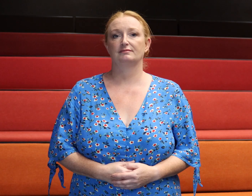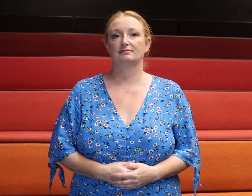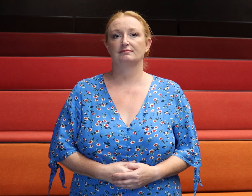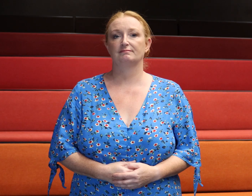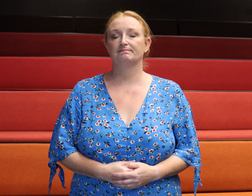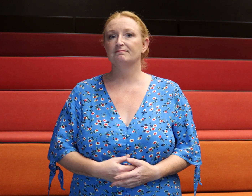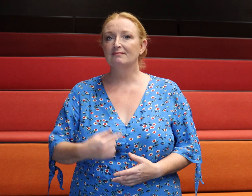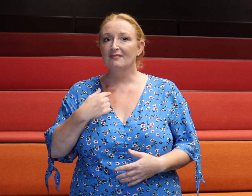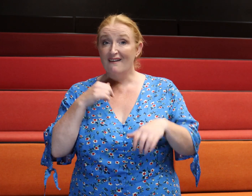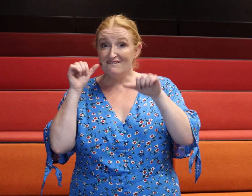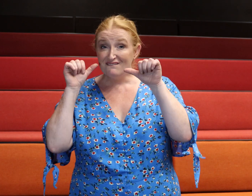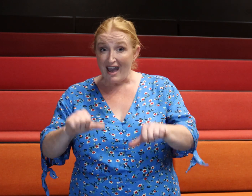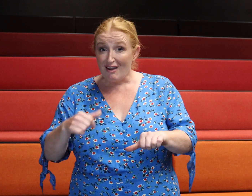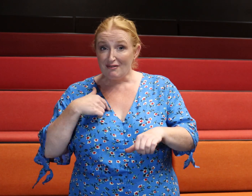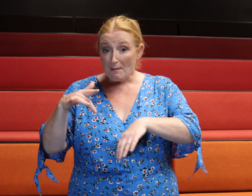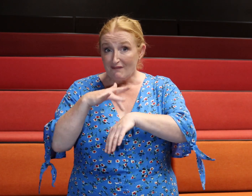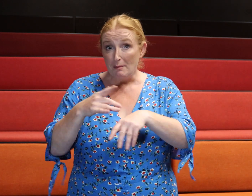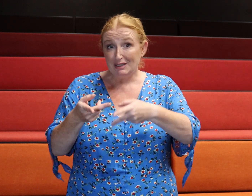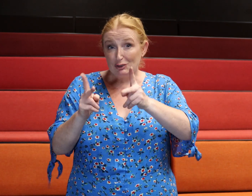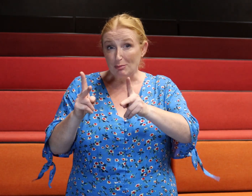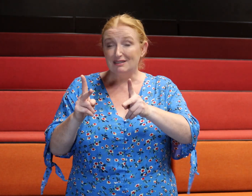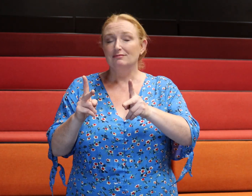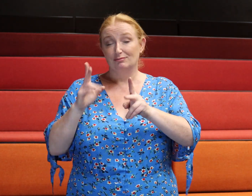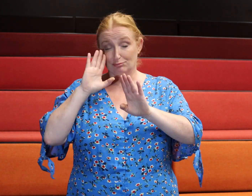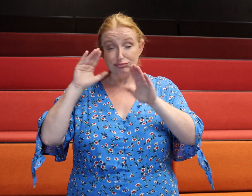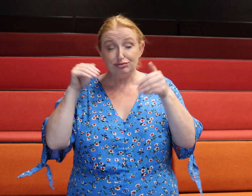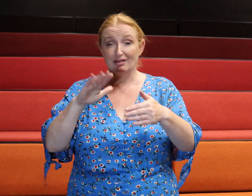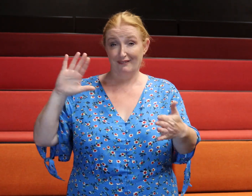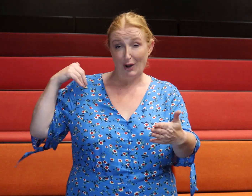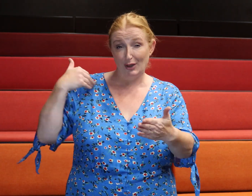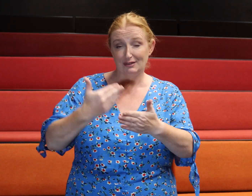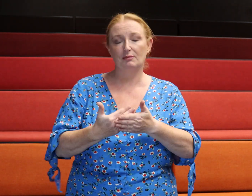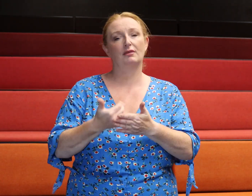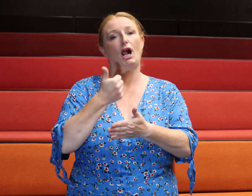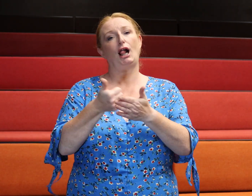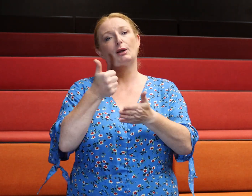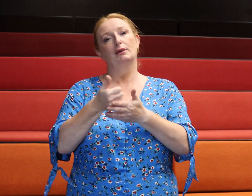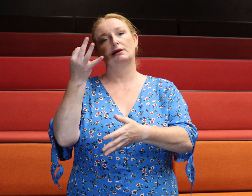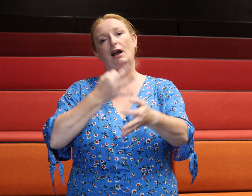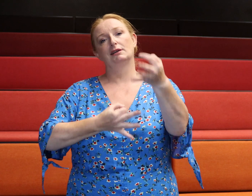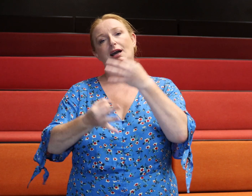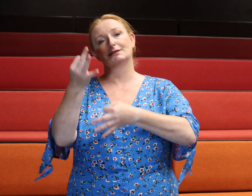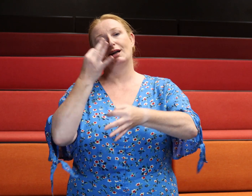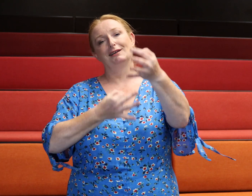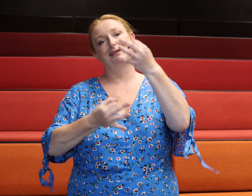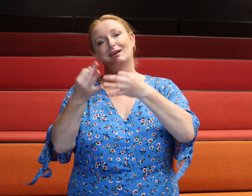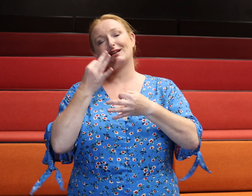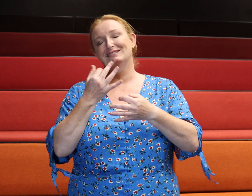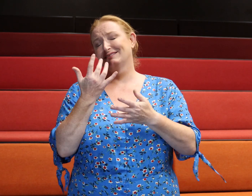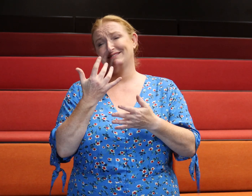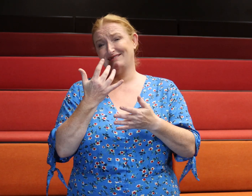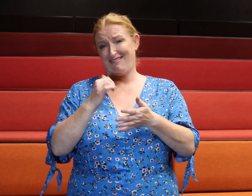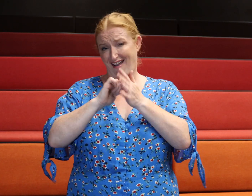What has been my favorite performance to interpret? The million dollar question! It's a tough one to answer